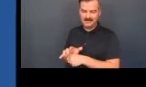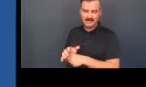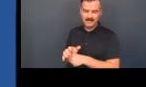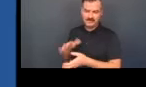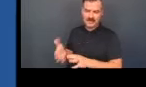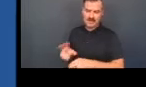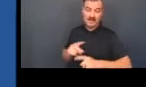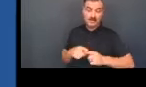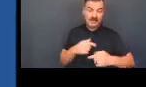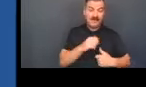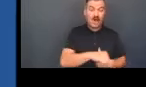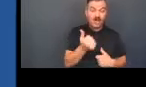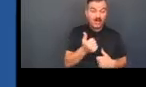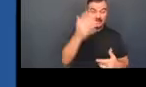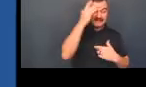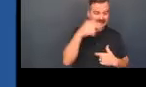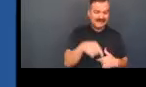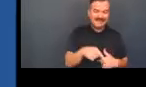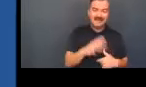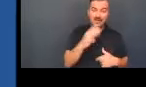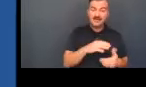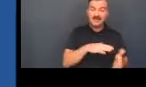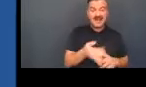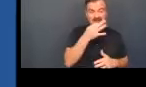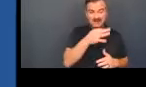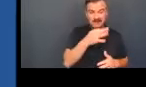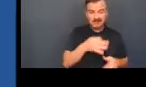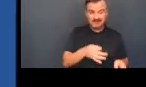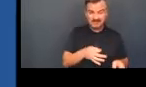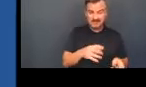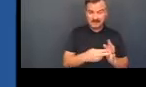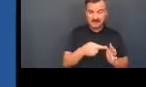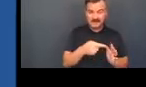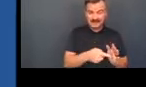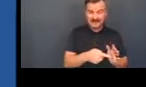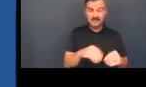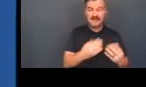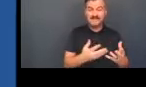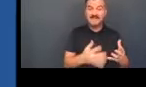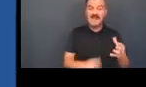with a life expectancy less than one year that patient receives another four points,